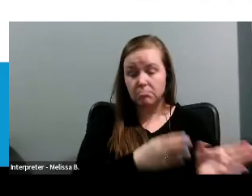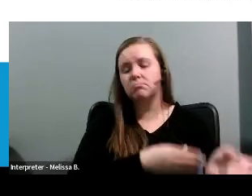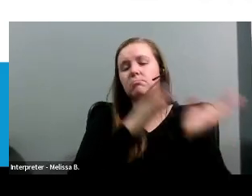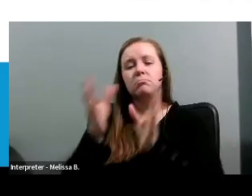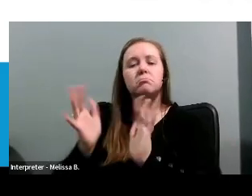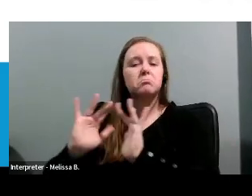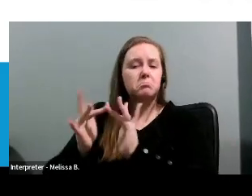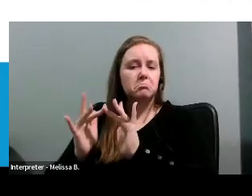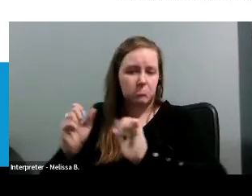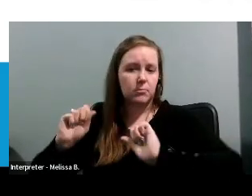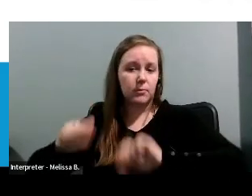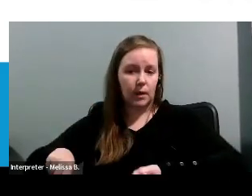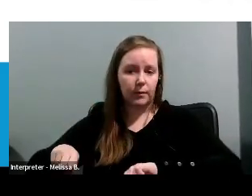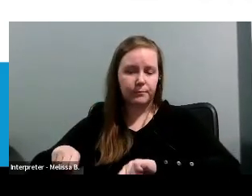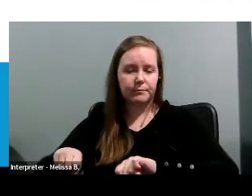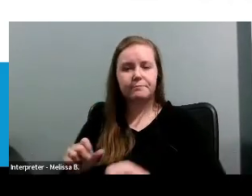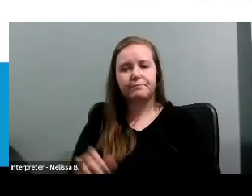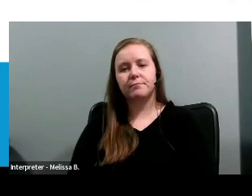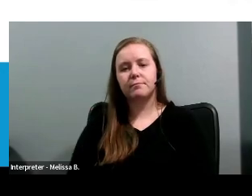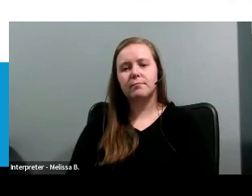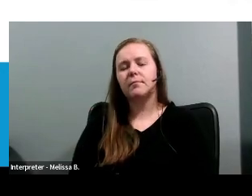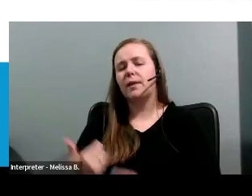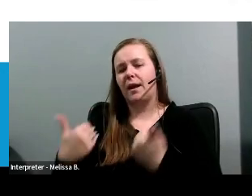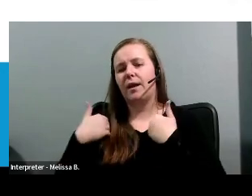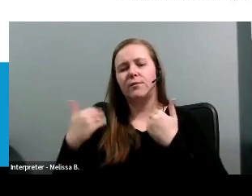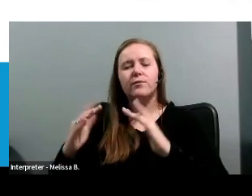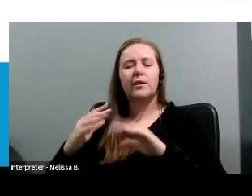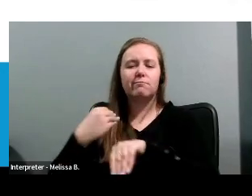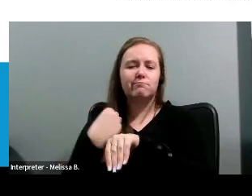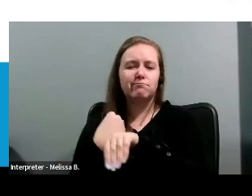Shannon Spencer (she/her): Through the online client, video conference clients.